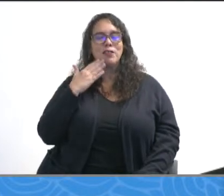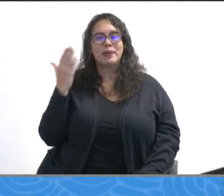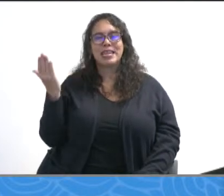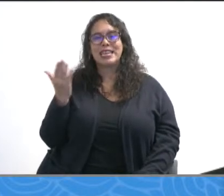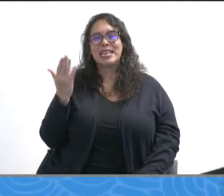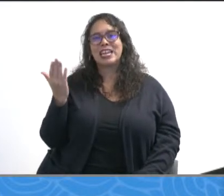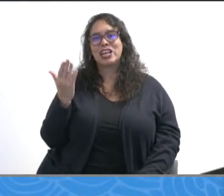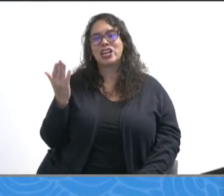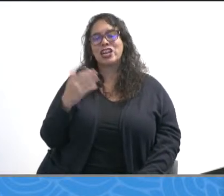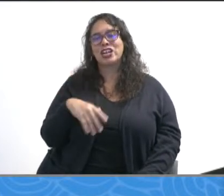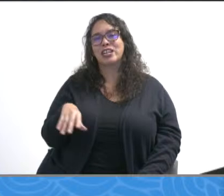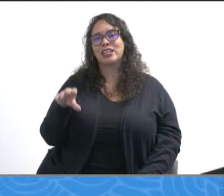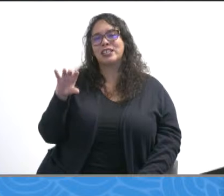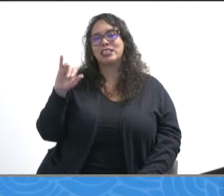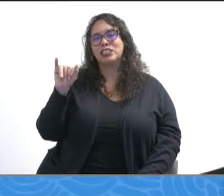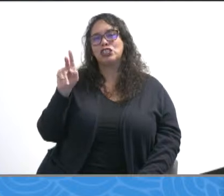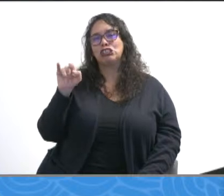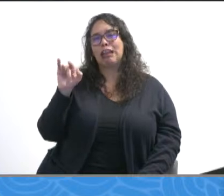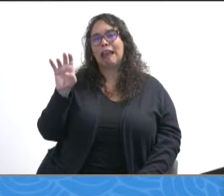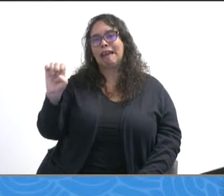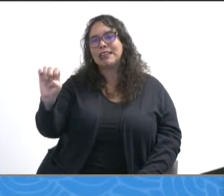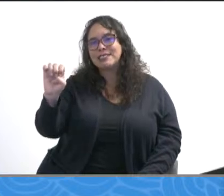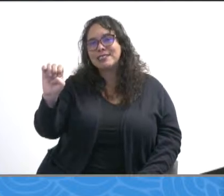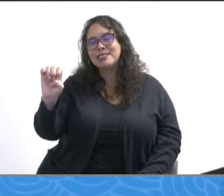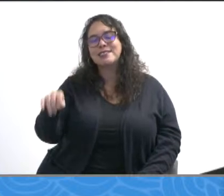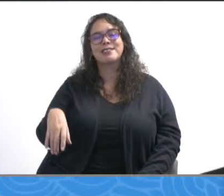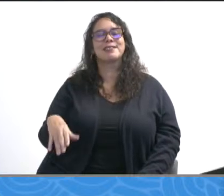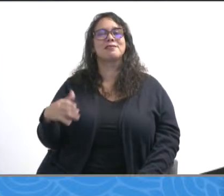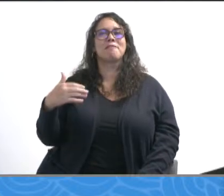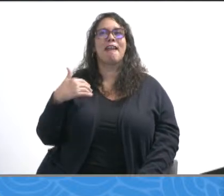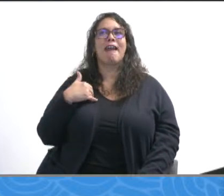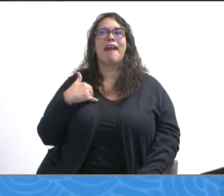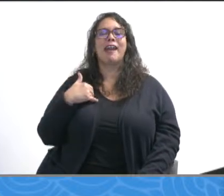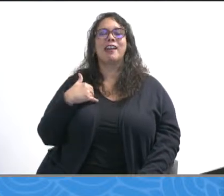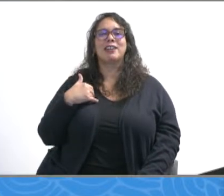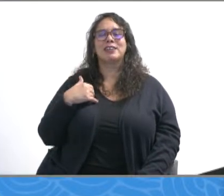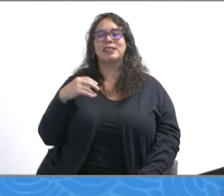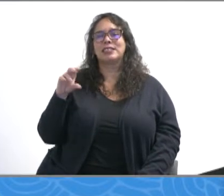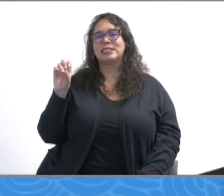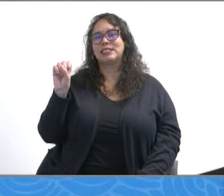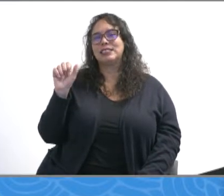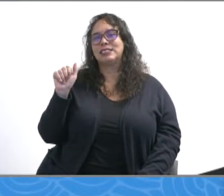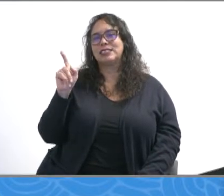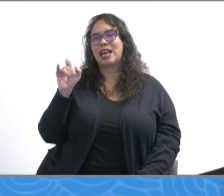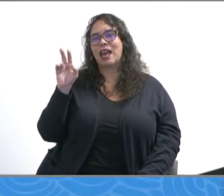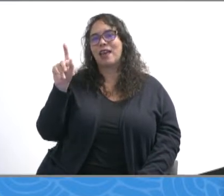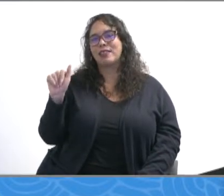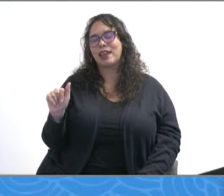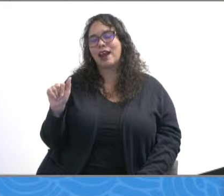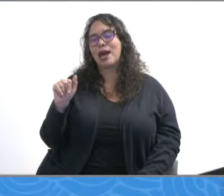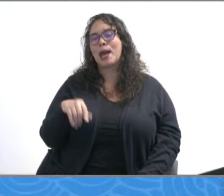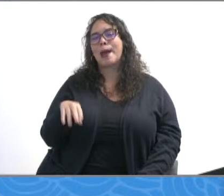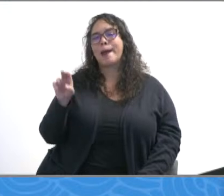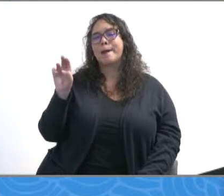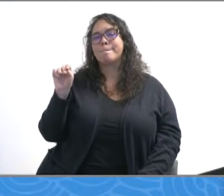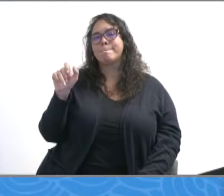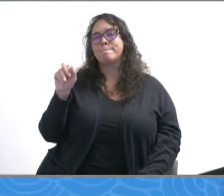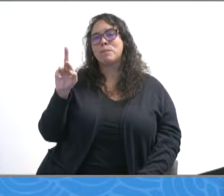We have Janice, we have Sandra, we have Senora Martha, We have Daisy.